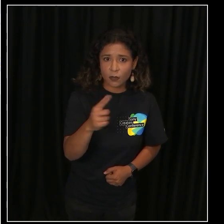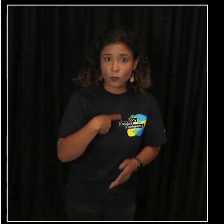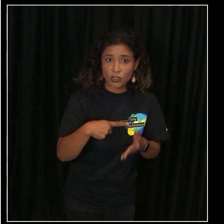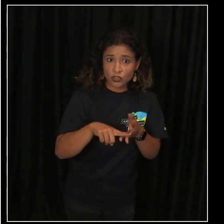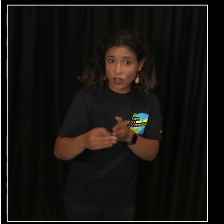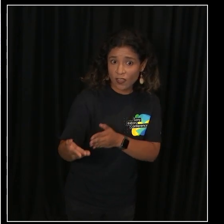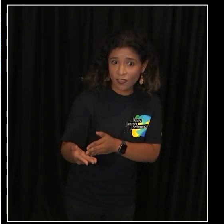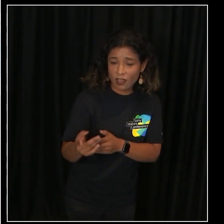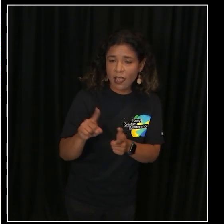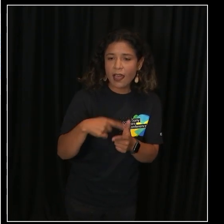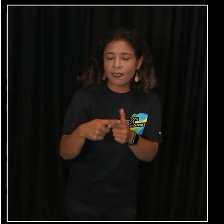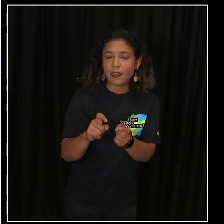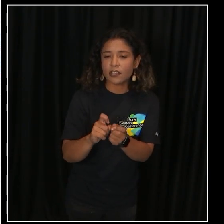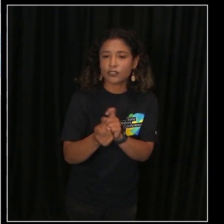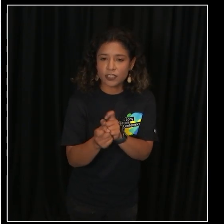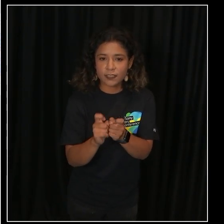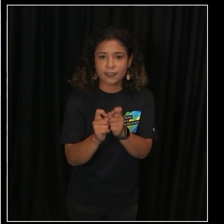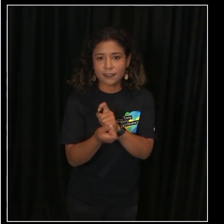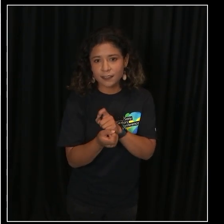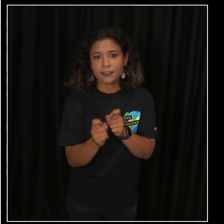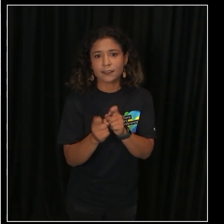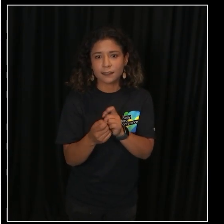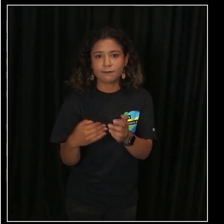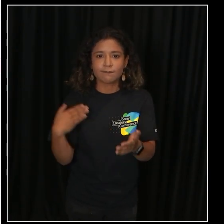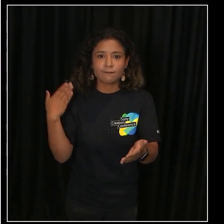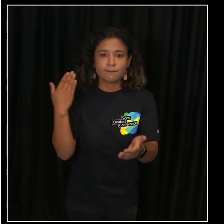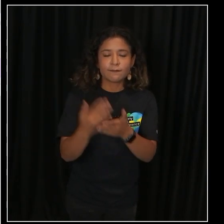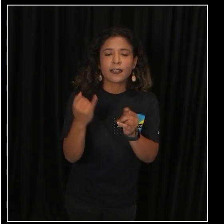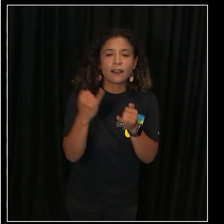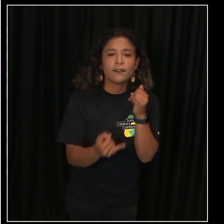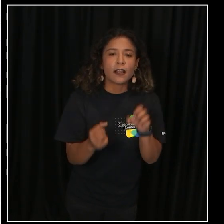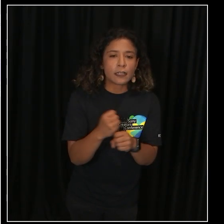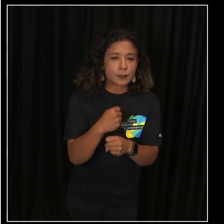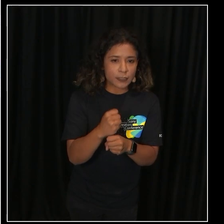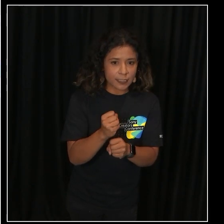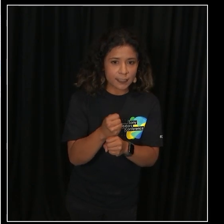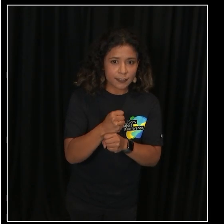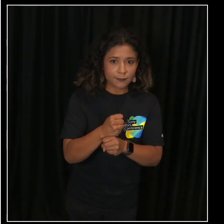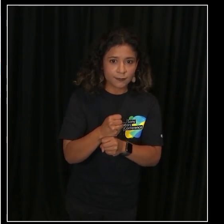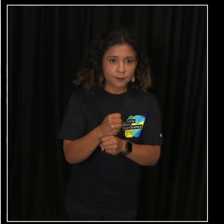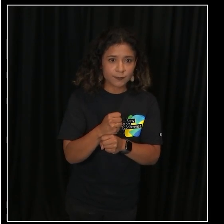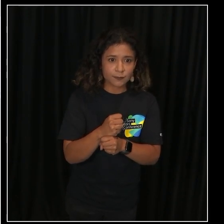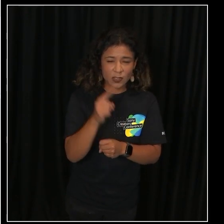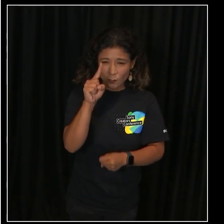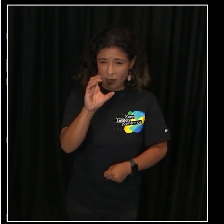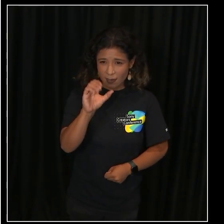adjust the verts to get to the final one. The the one caveat here that we haven't seen before,